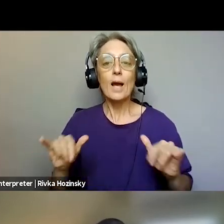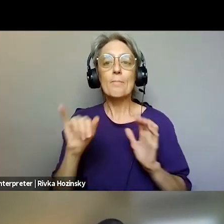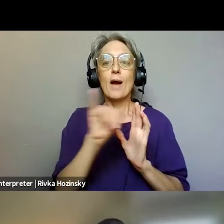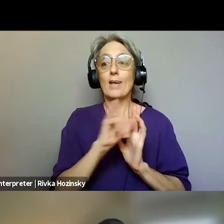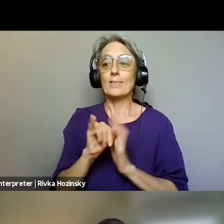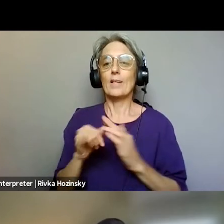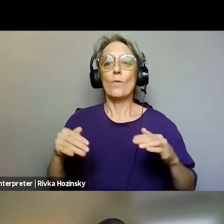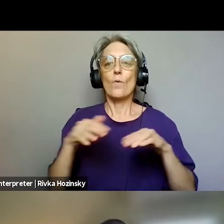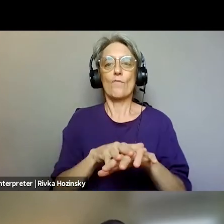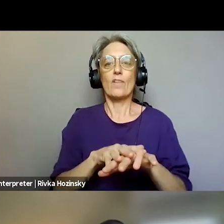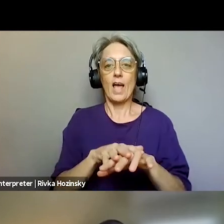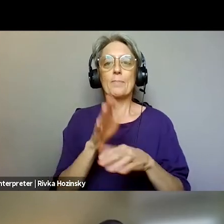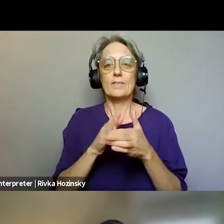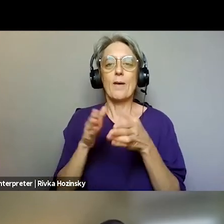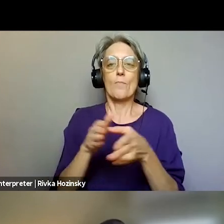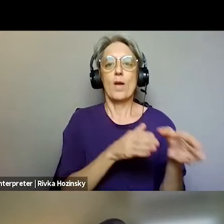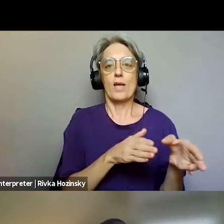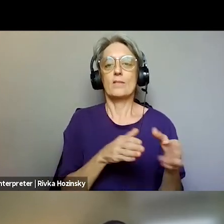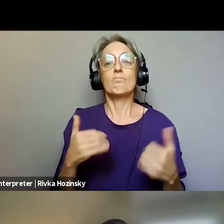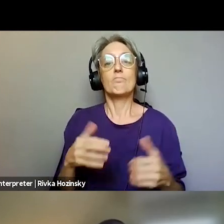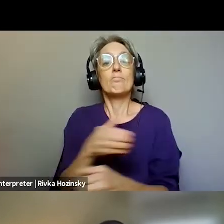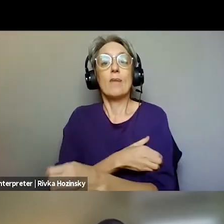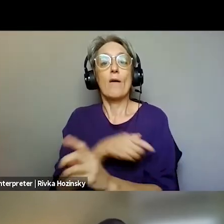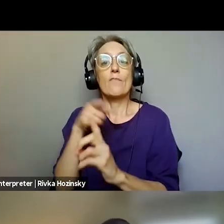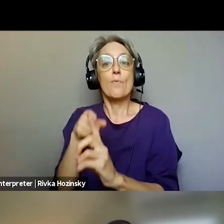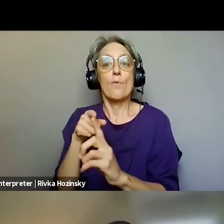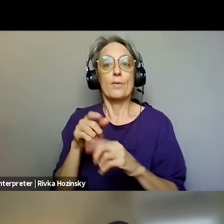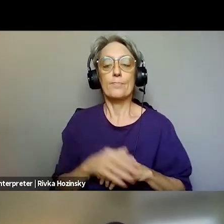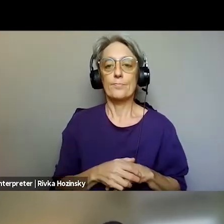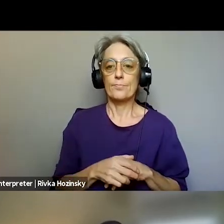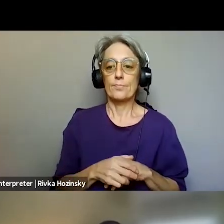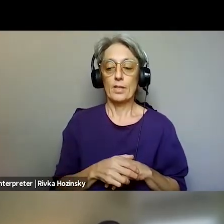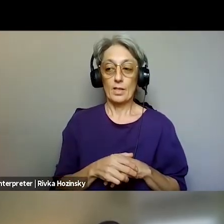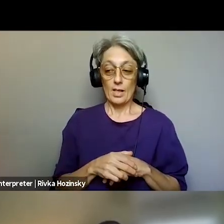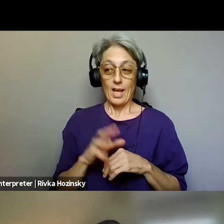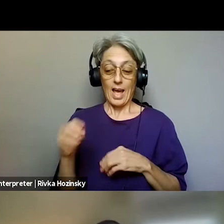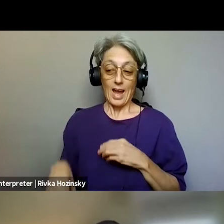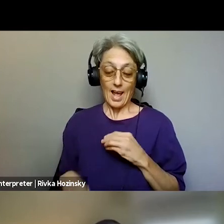really powerful. You know related to that and I think this is something that we as disability